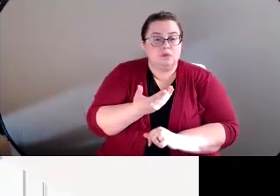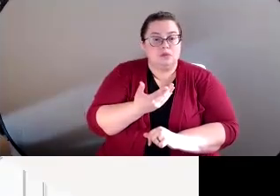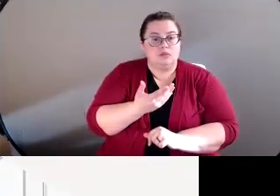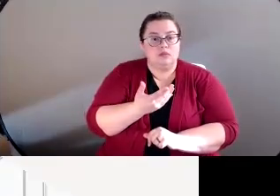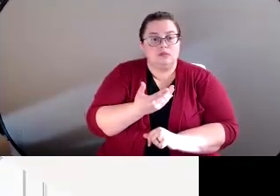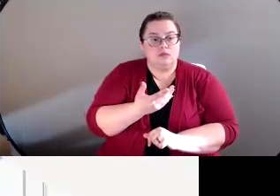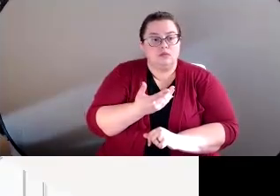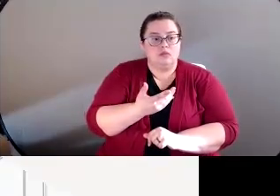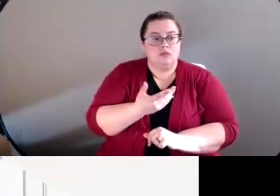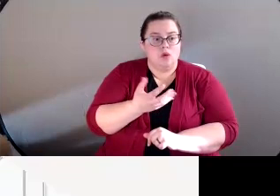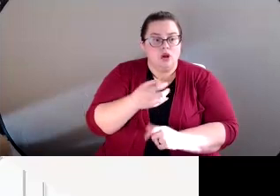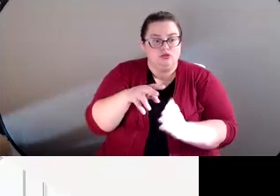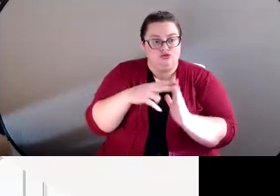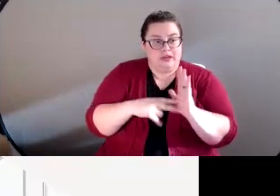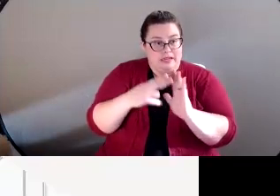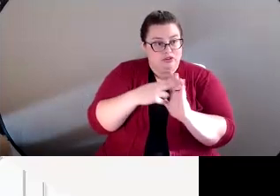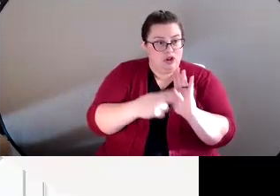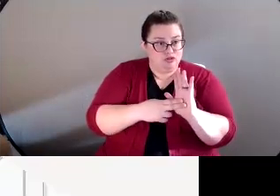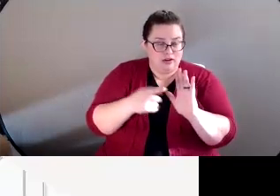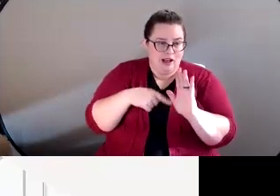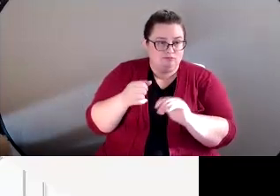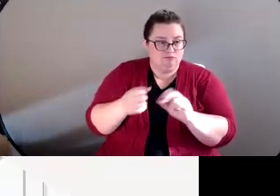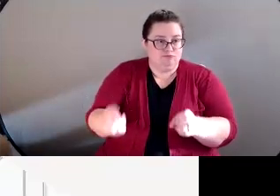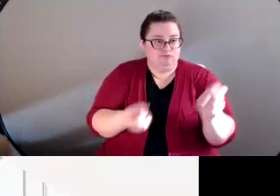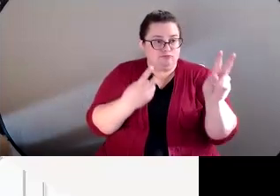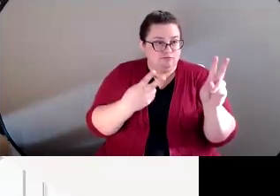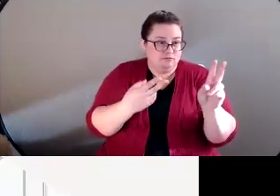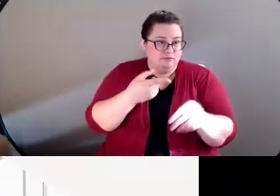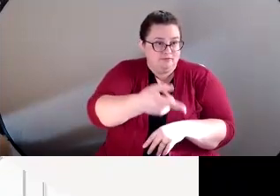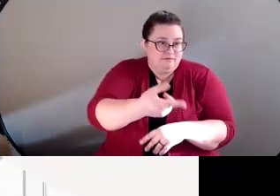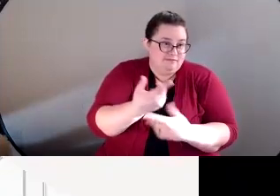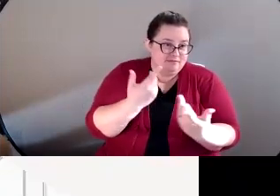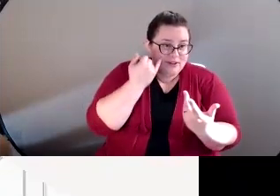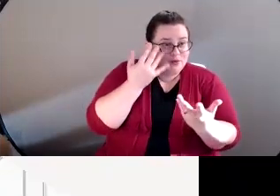contract, it is available for anybody as well too.